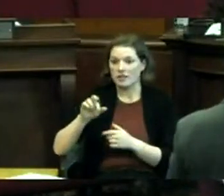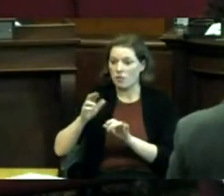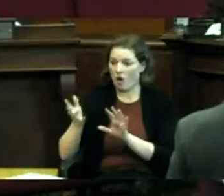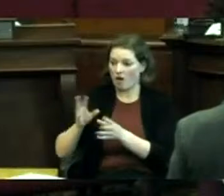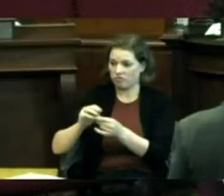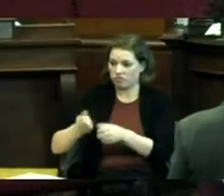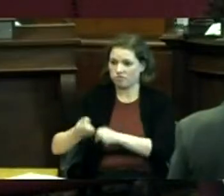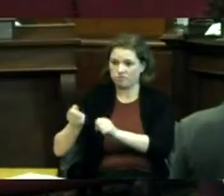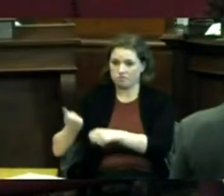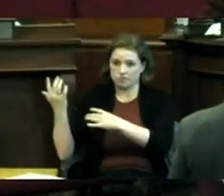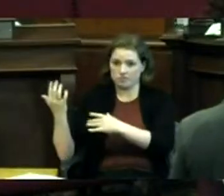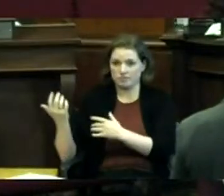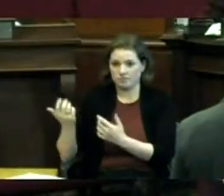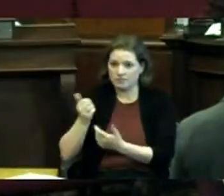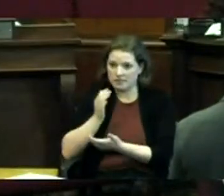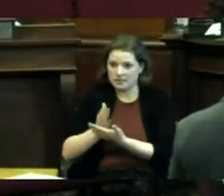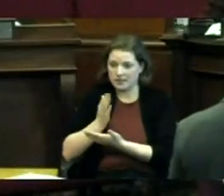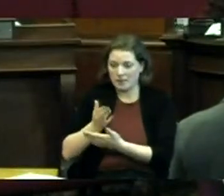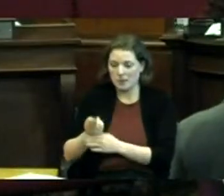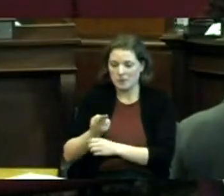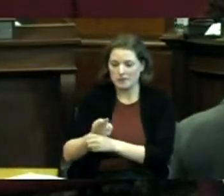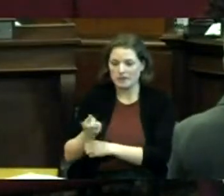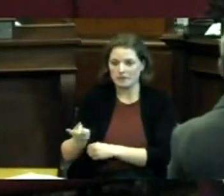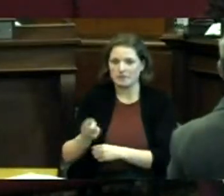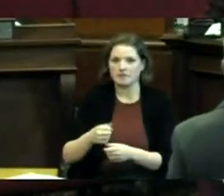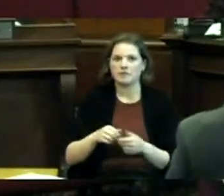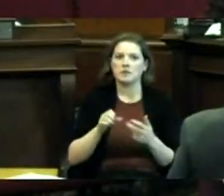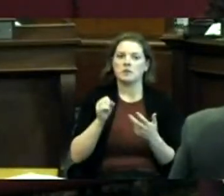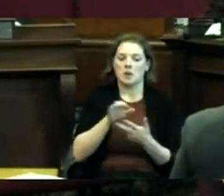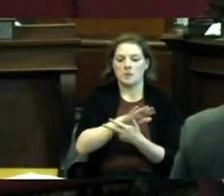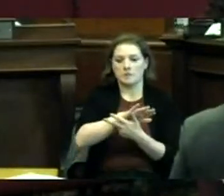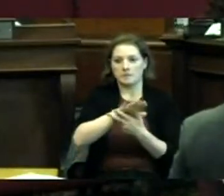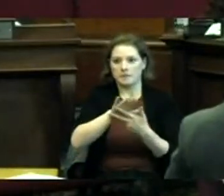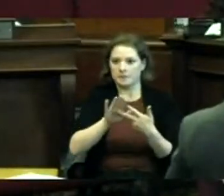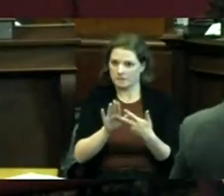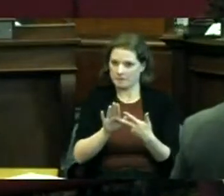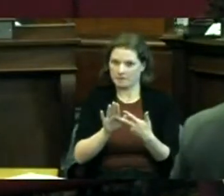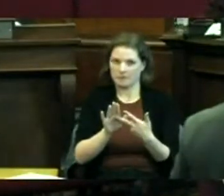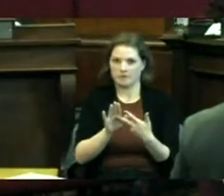reservoir from service. If th is a possibility for the